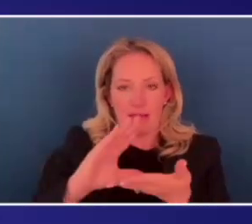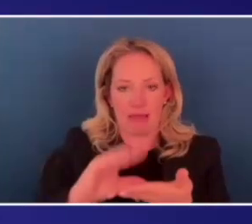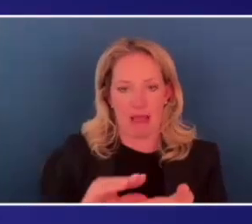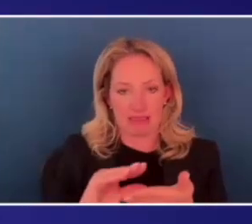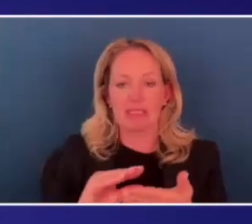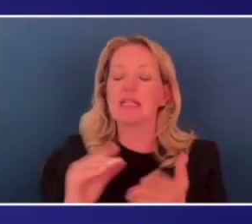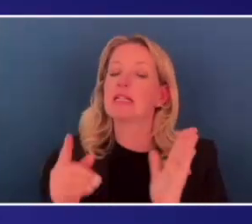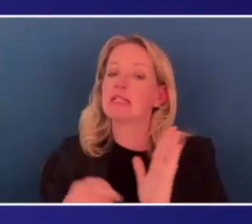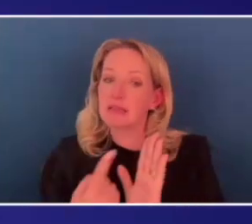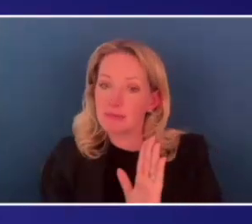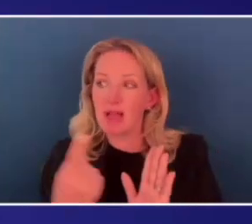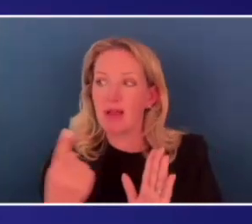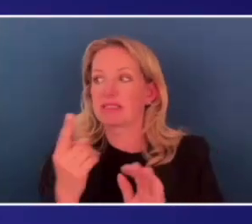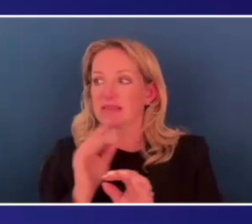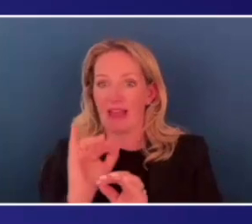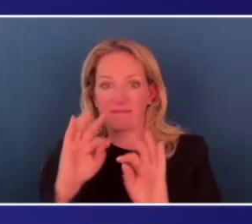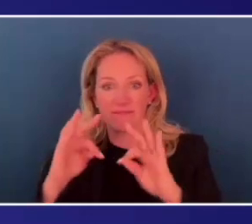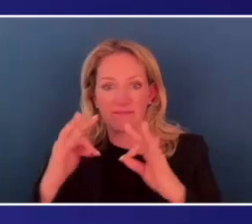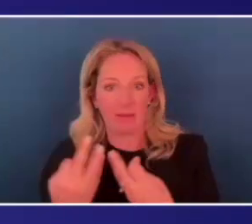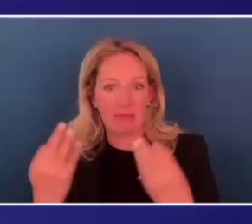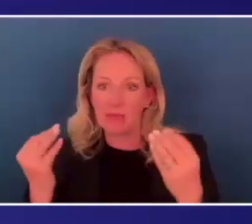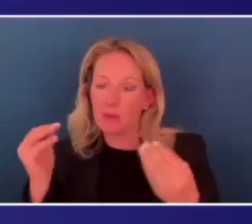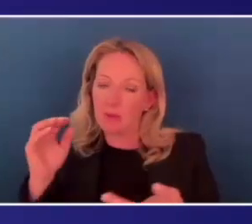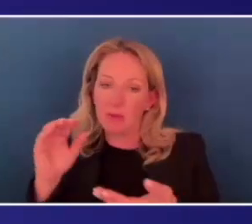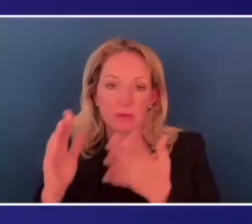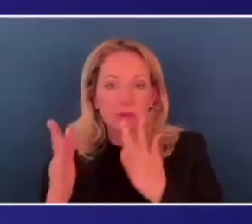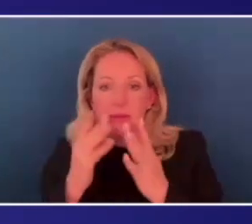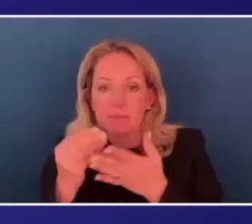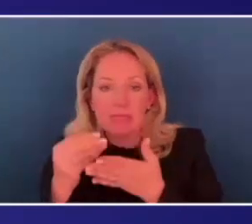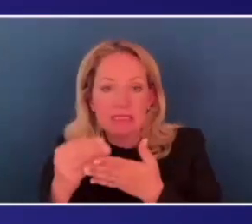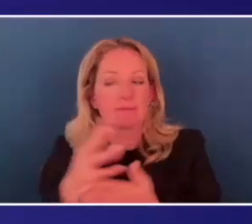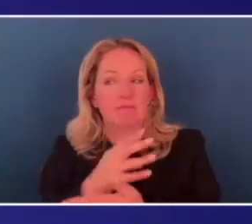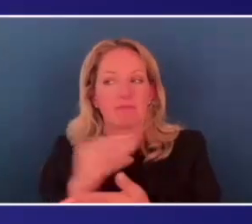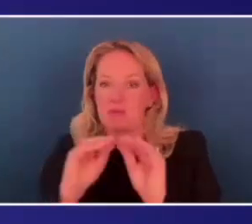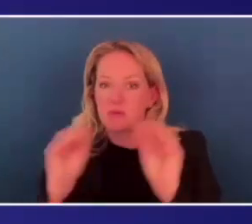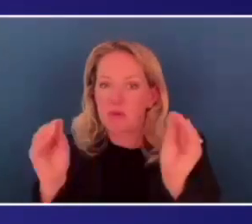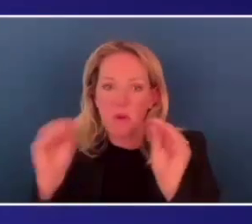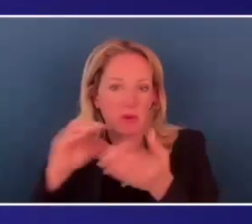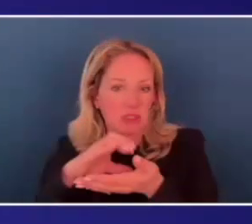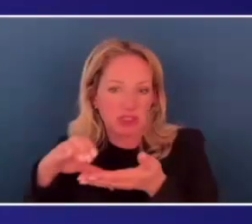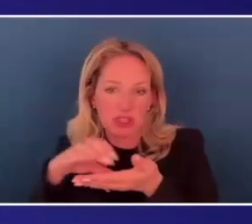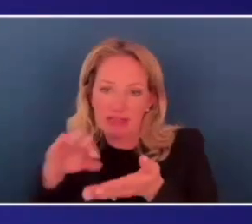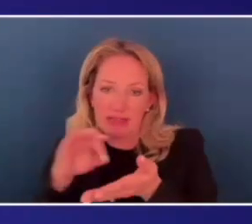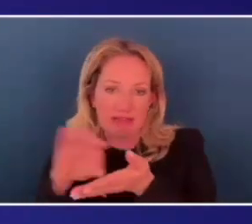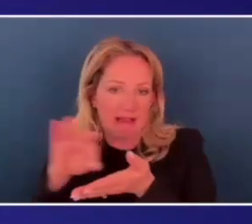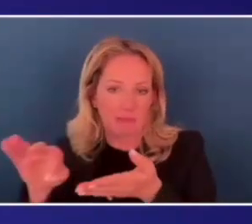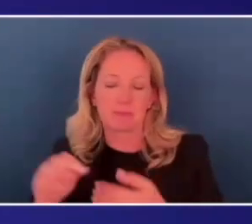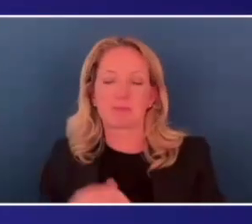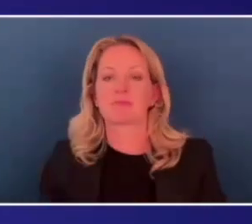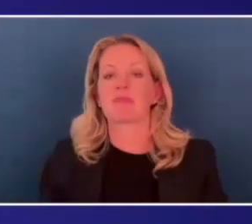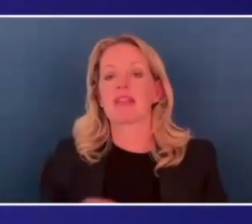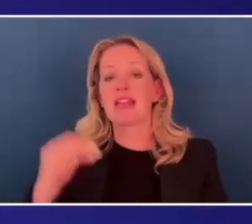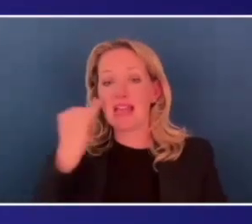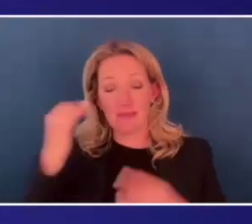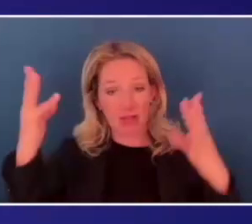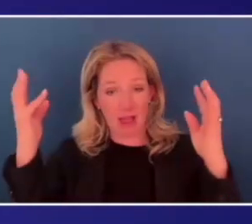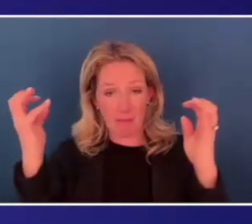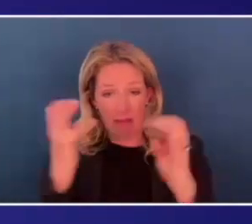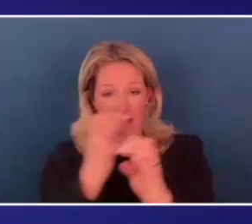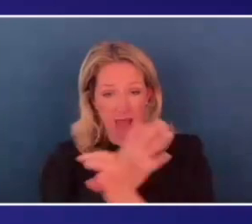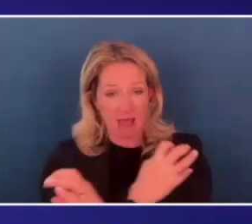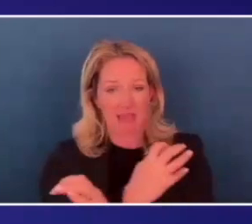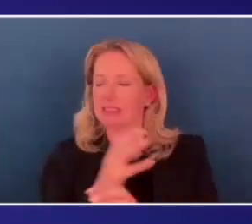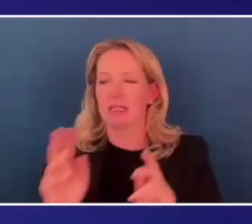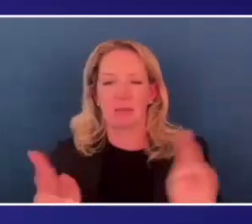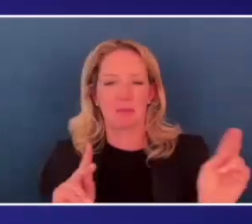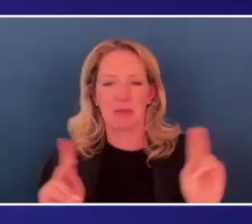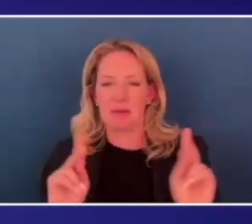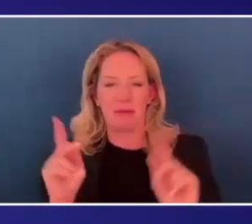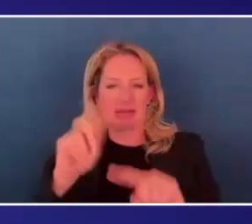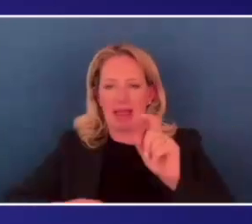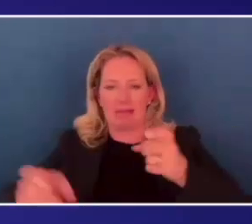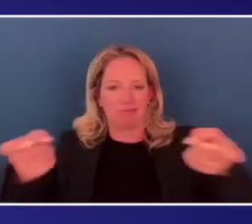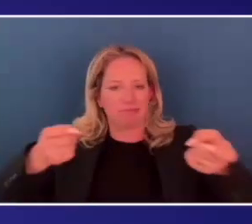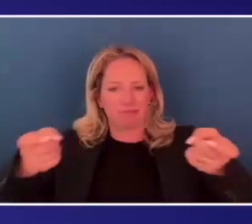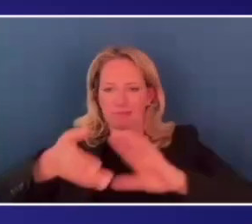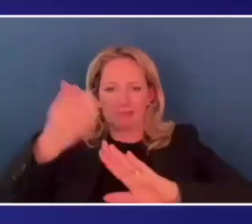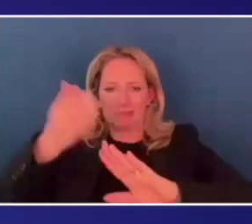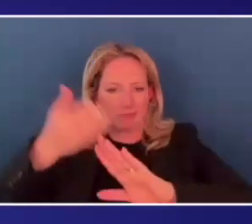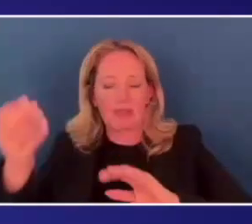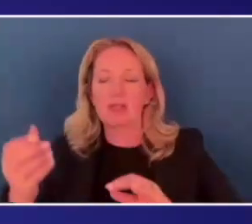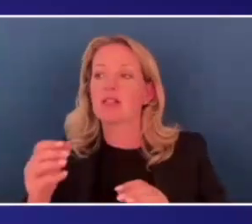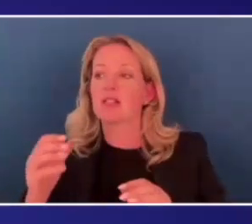And so what what's happened over the years is complexity is the enemy of execution. And it's become way too complex for most of the people who qualify for the biggest amounts of loans.